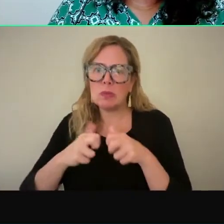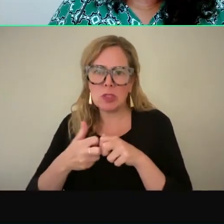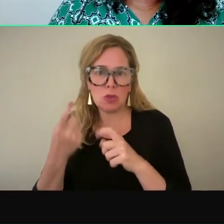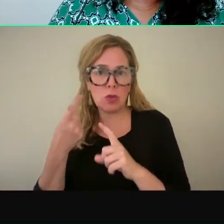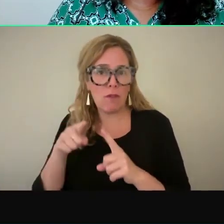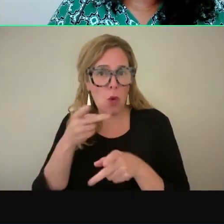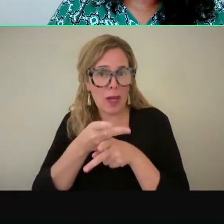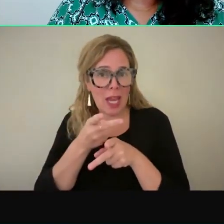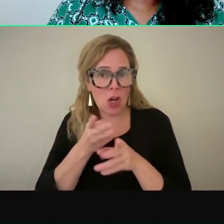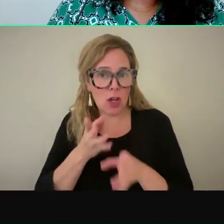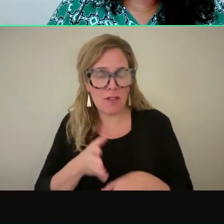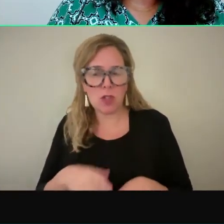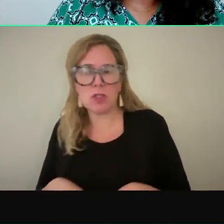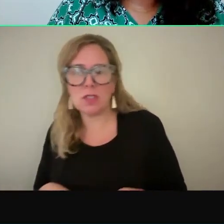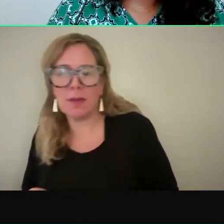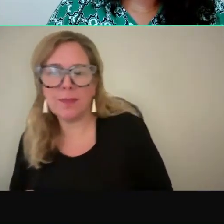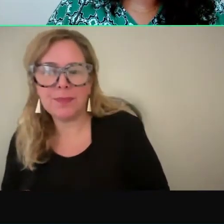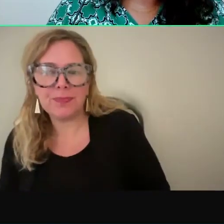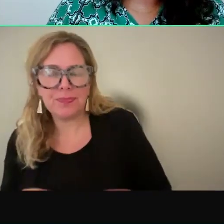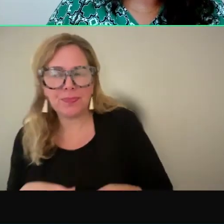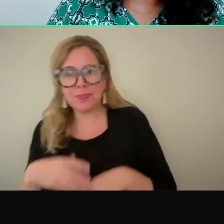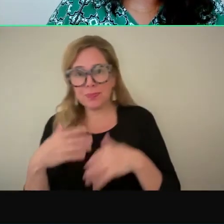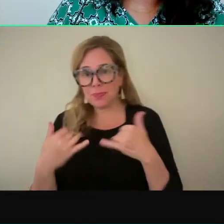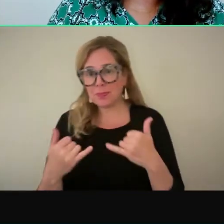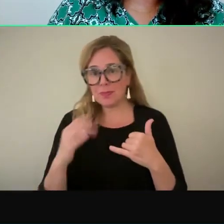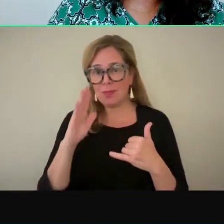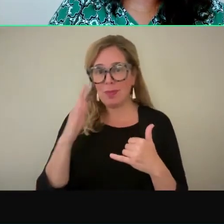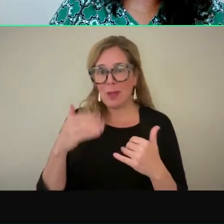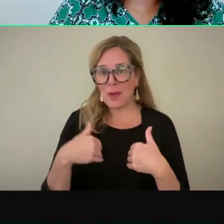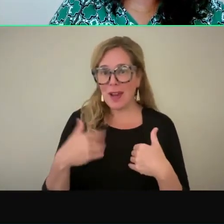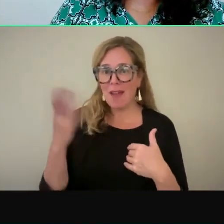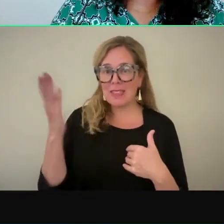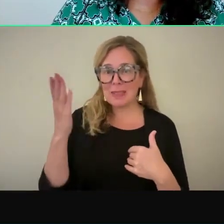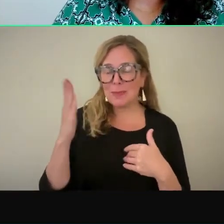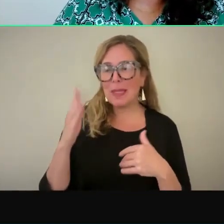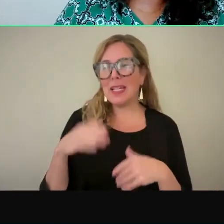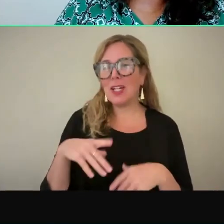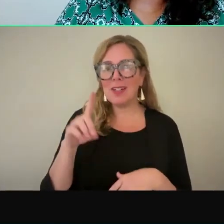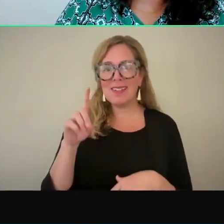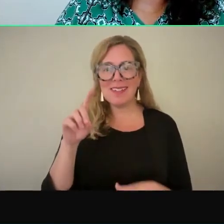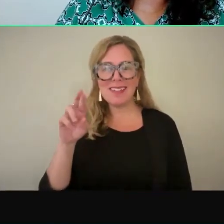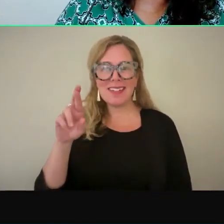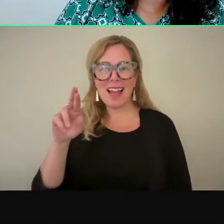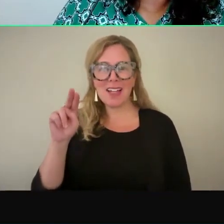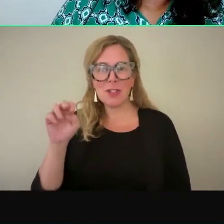speaker, Dr. Natali Edmonds, share more about the caregiver experience and caregiver perspective.